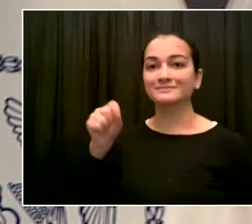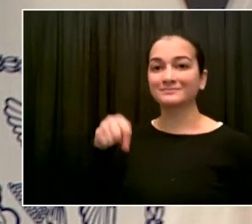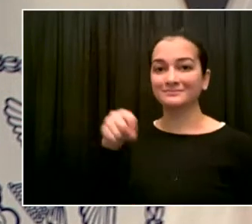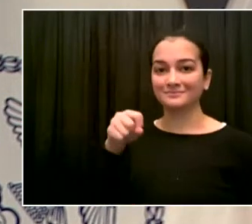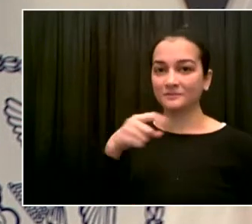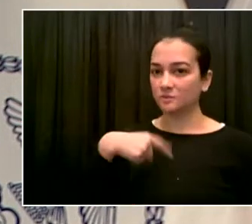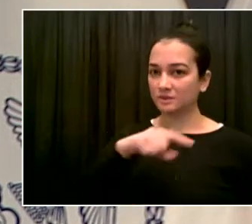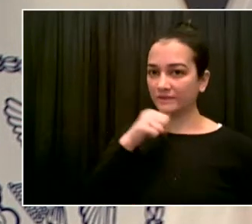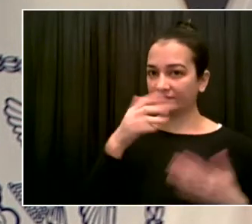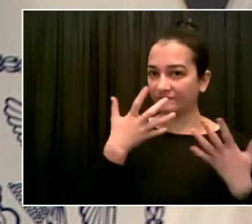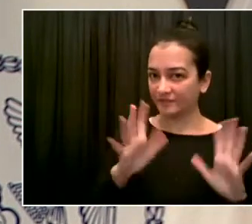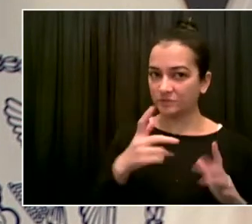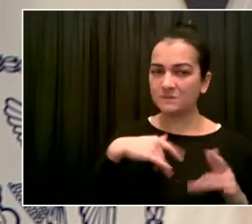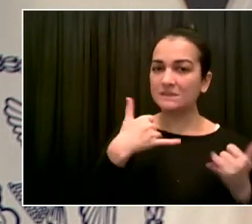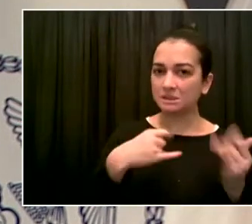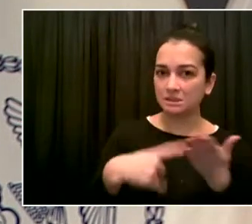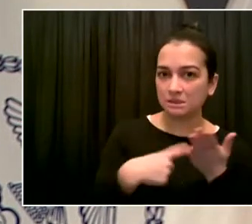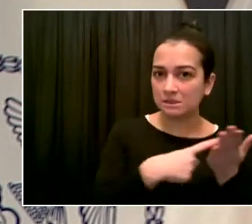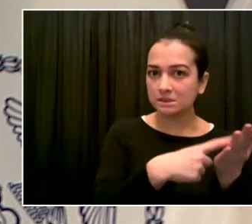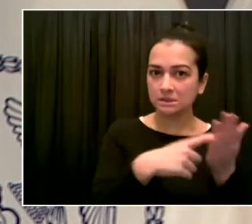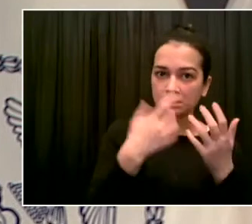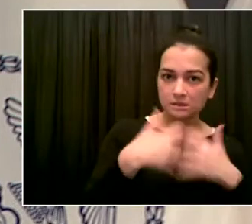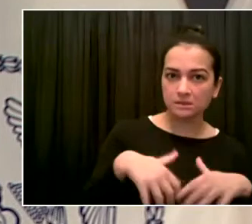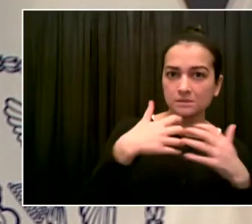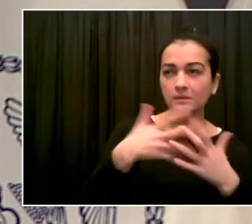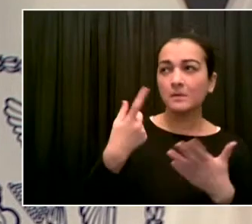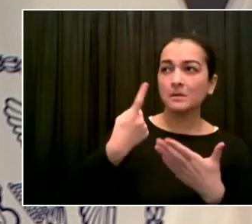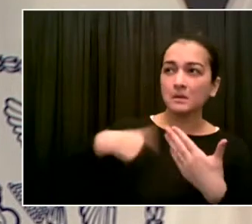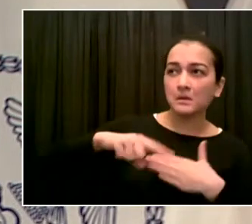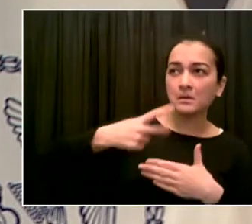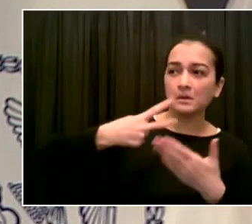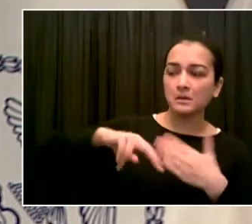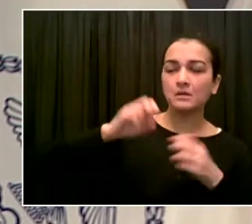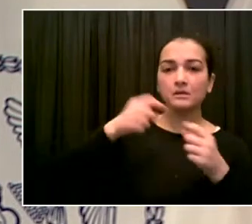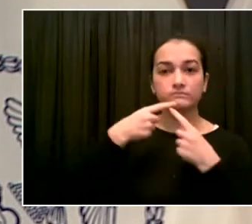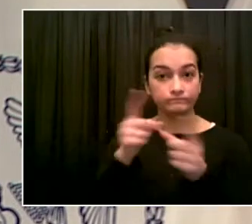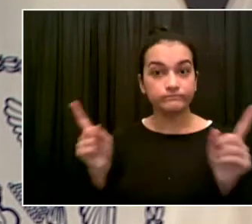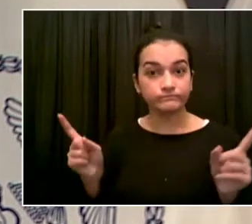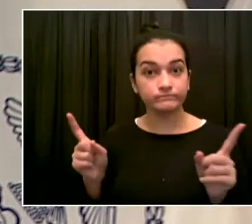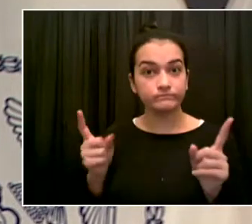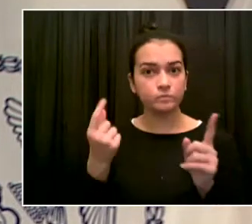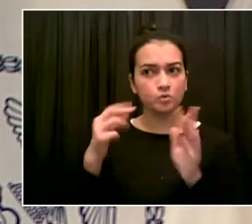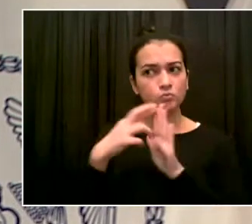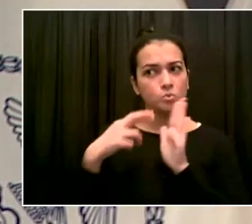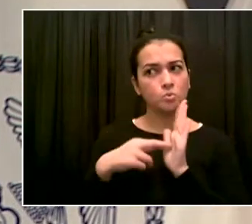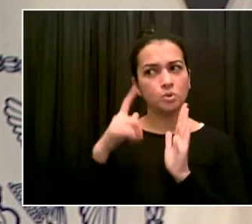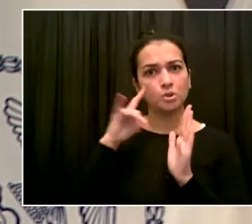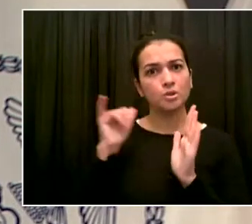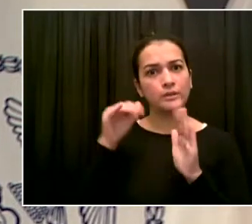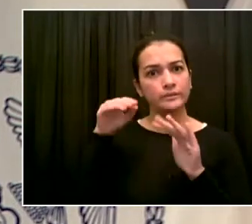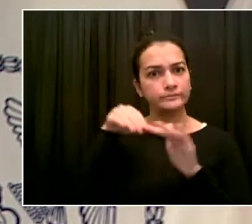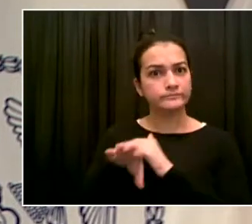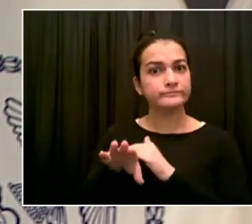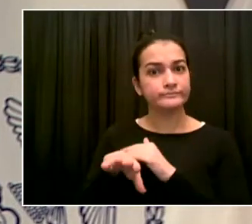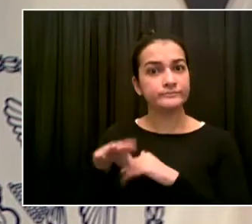WORKING ON THAT ANDH TAT WE OBVIOUSLY WANT TO IN THE NEXT FEW WEEKS GET THOSE RULES CLEARED FOR PEOPLE. THAT IS SOMETHING WE ARE